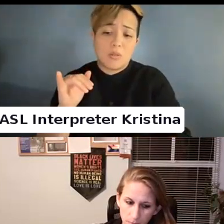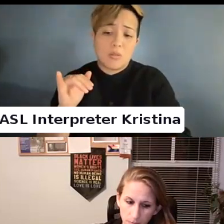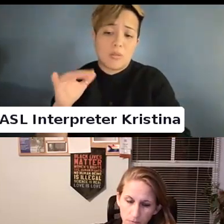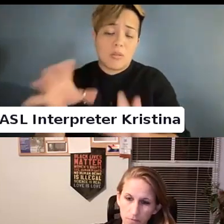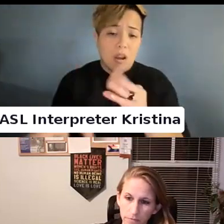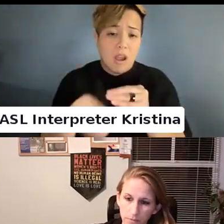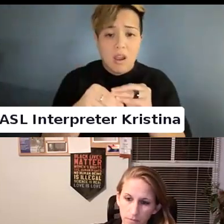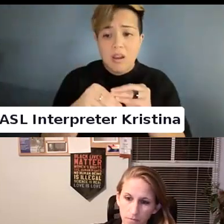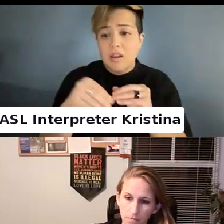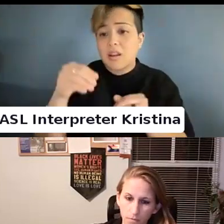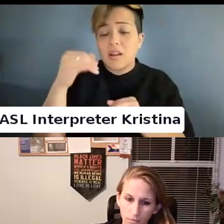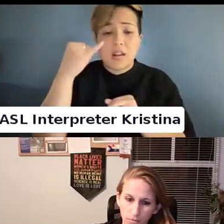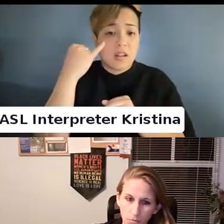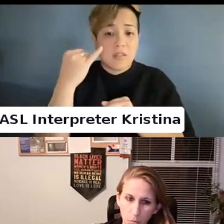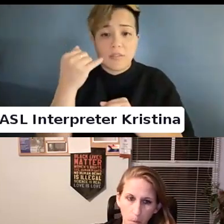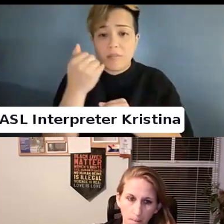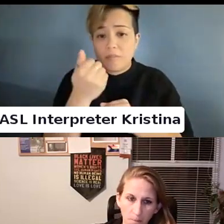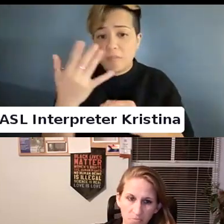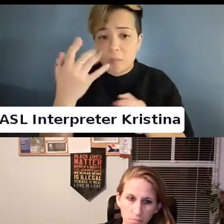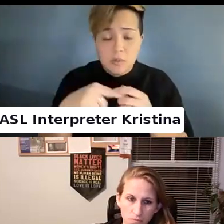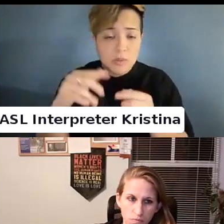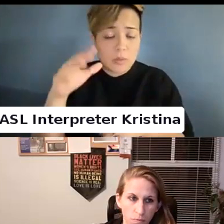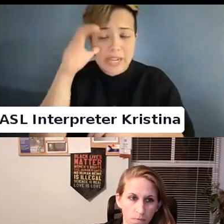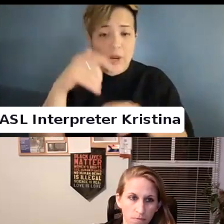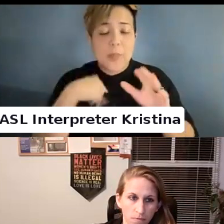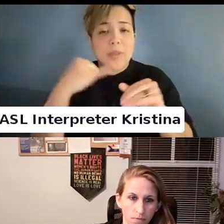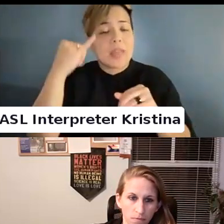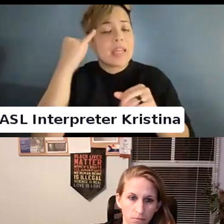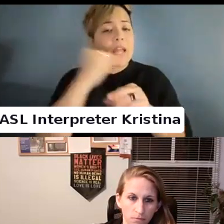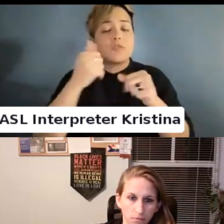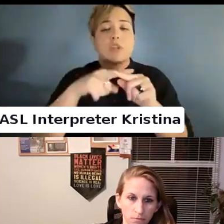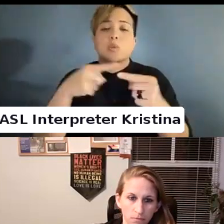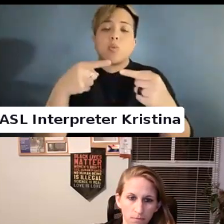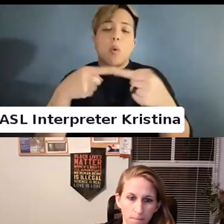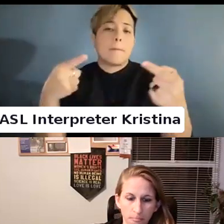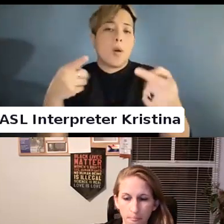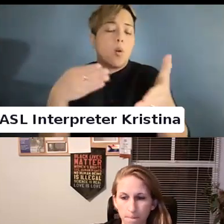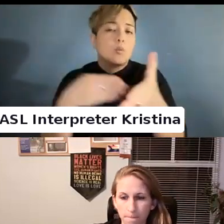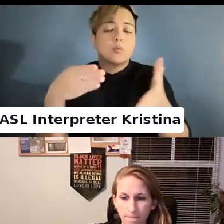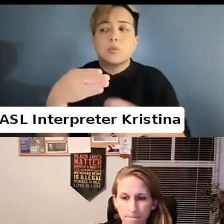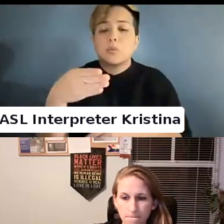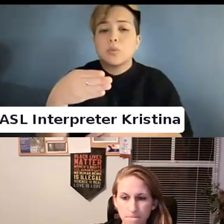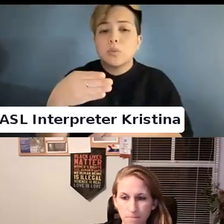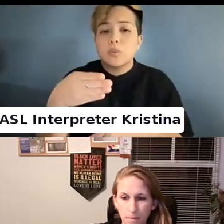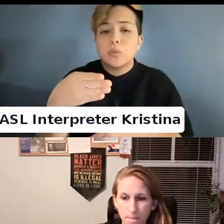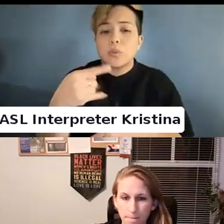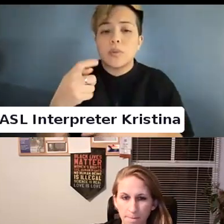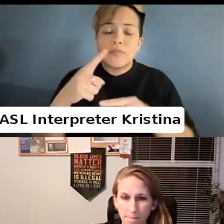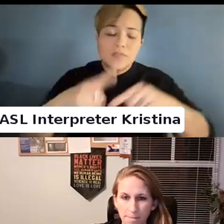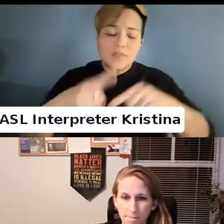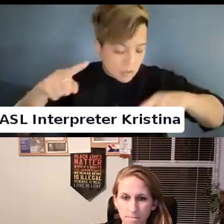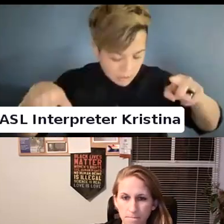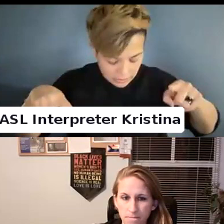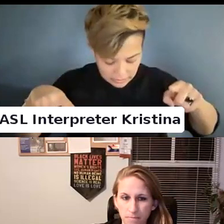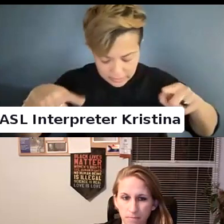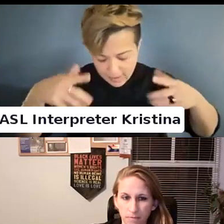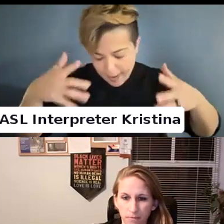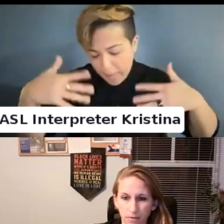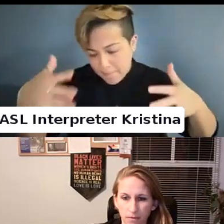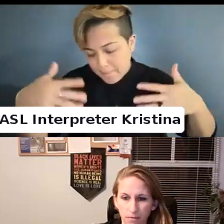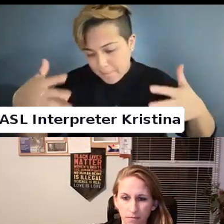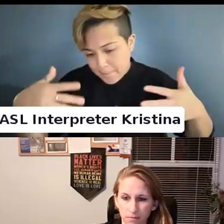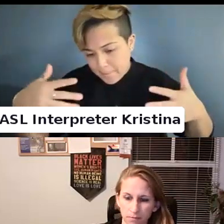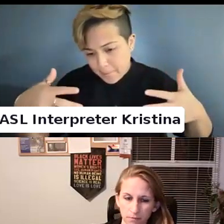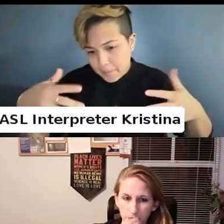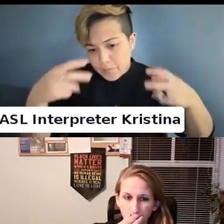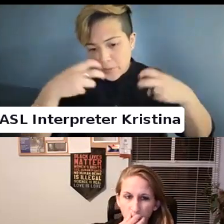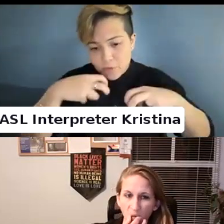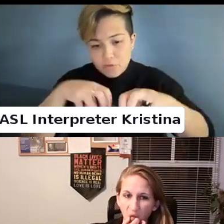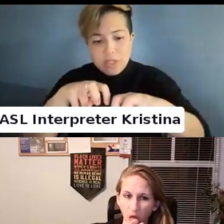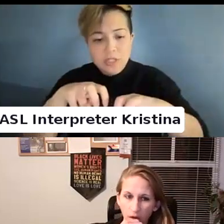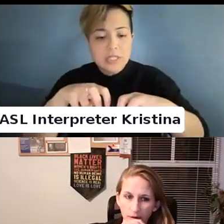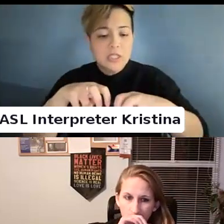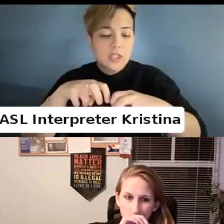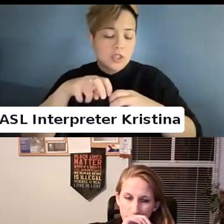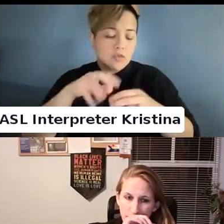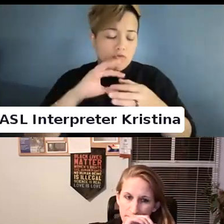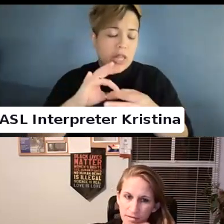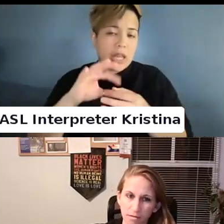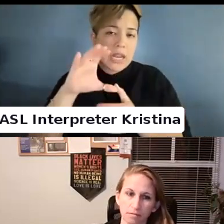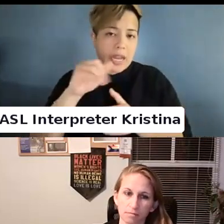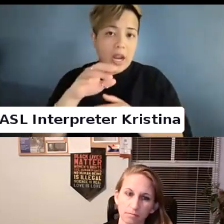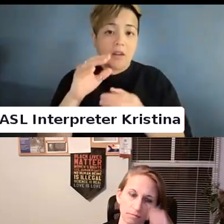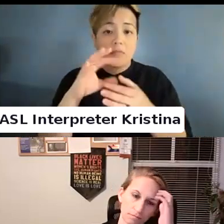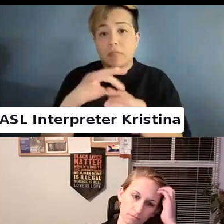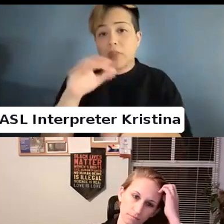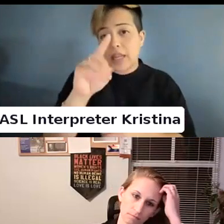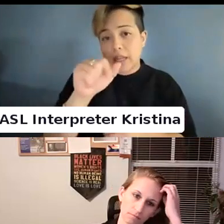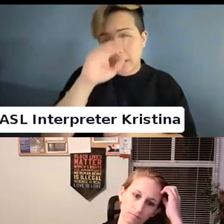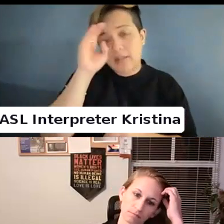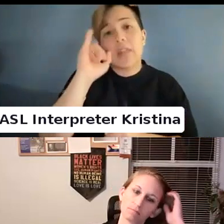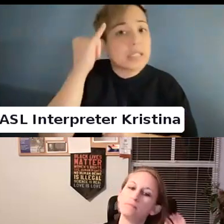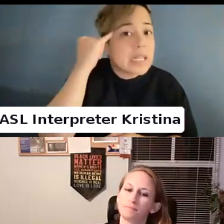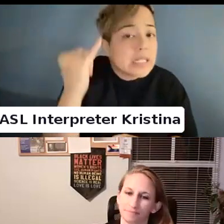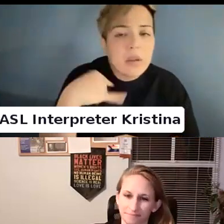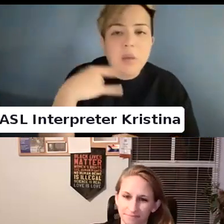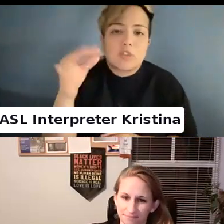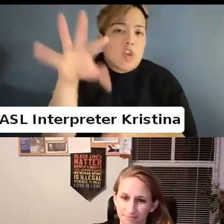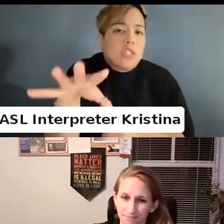The idea of trying to oppose